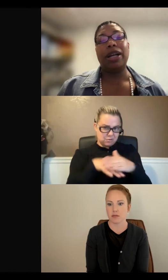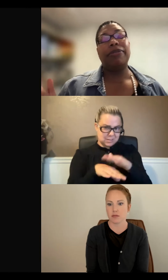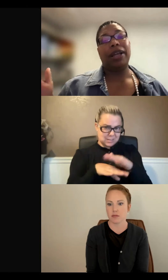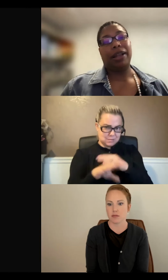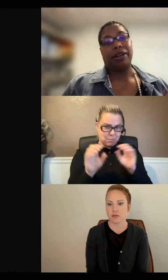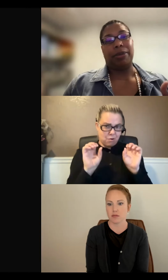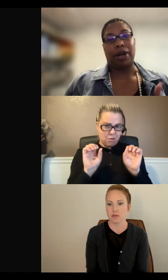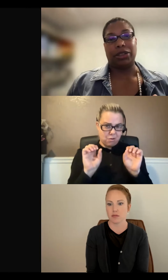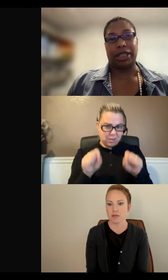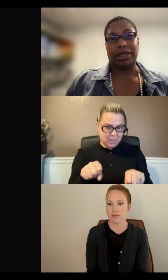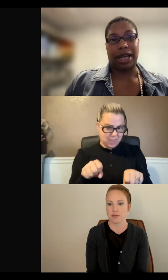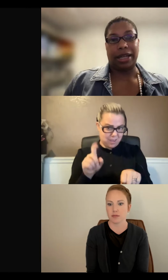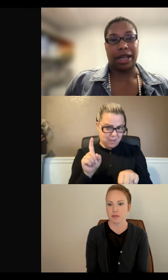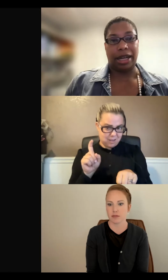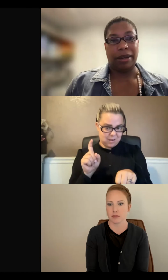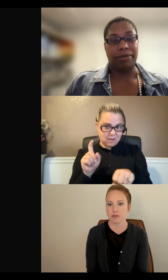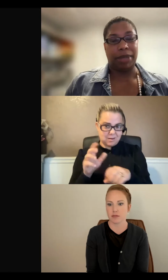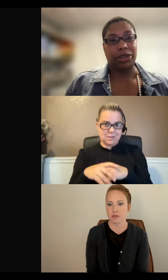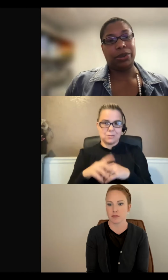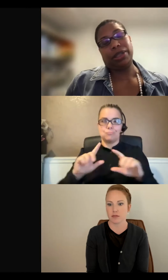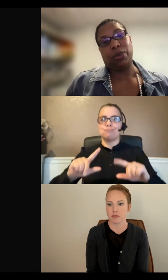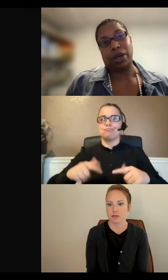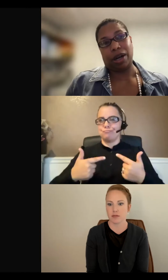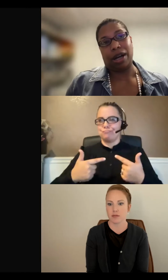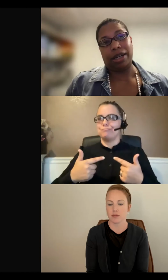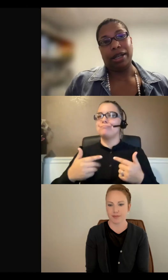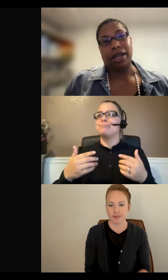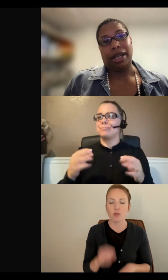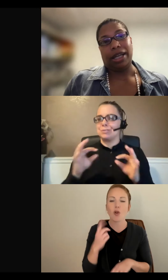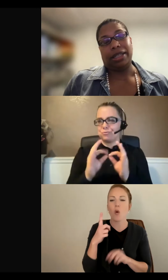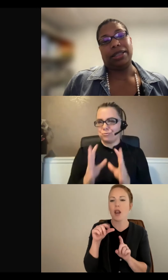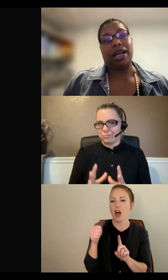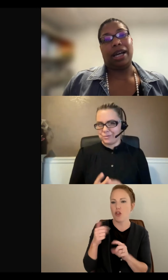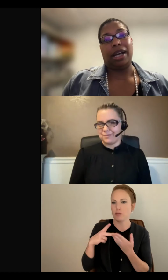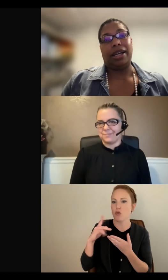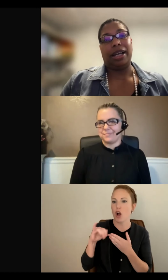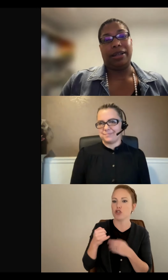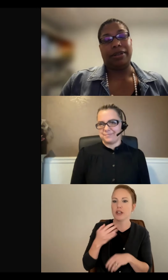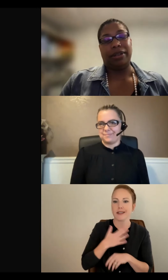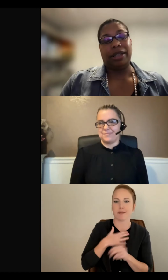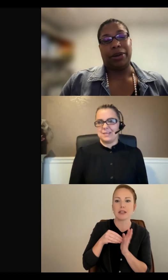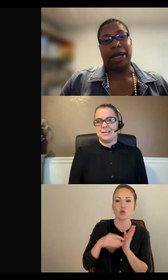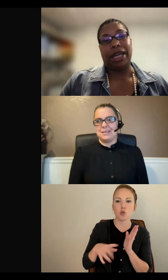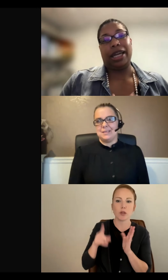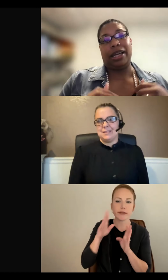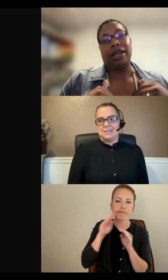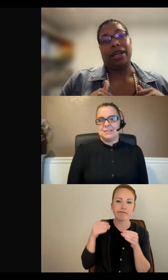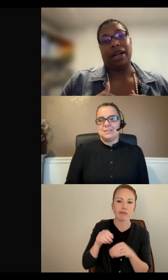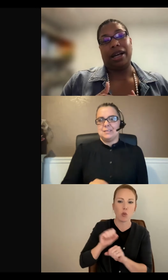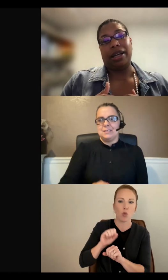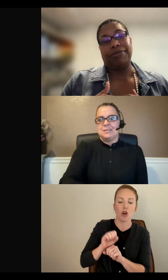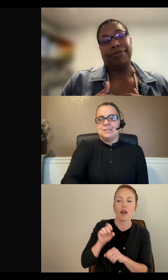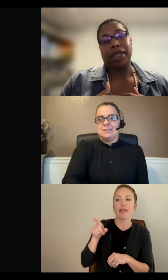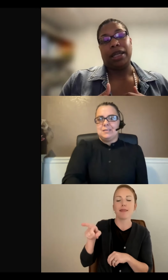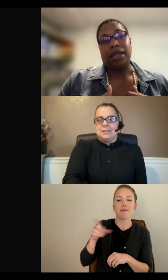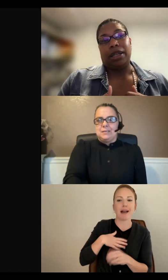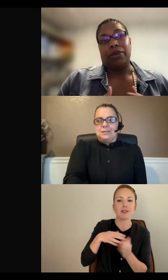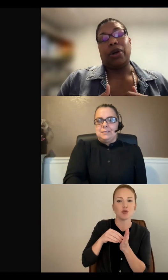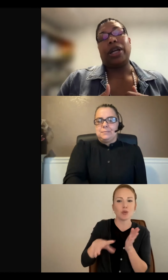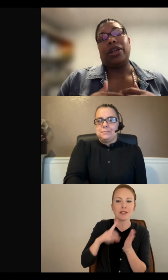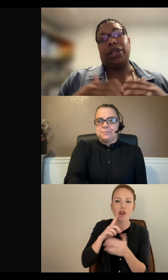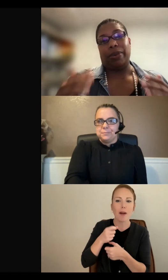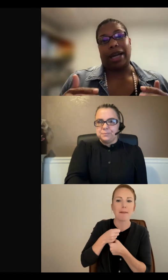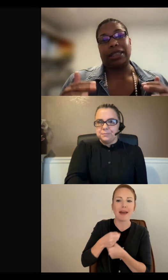One of the other projects that my students work on is they are making -- working on the UX